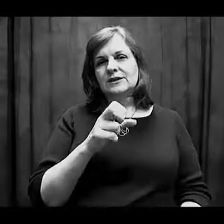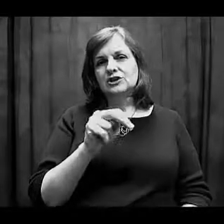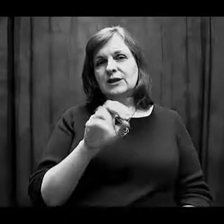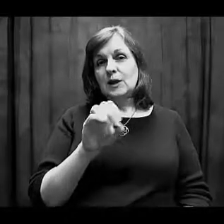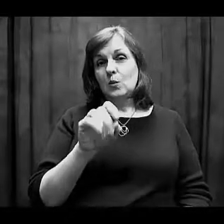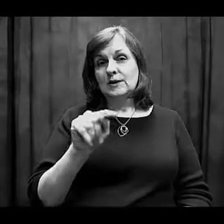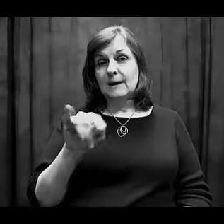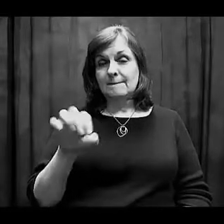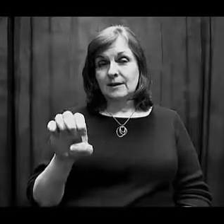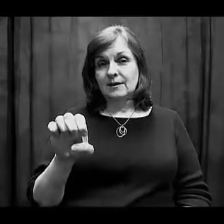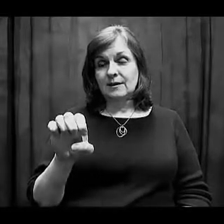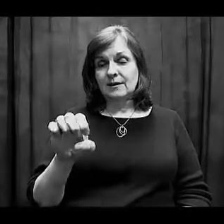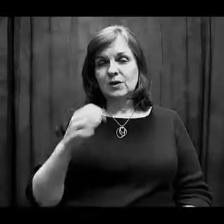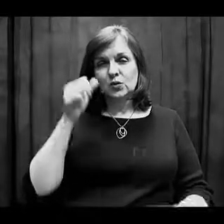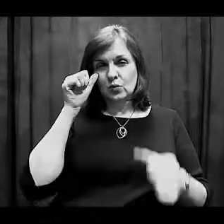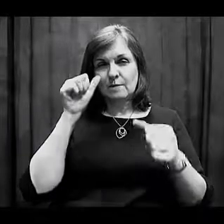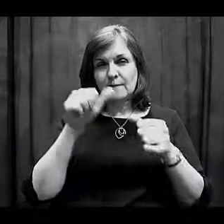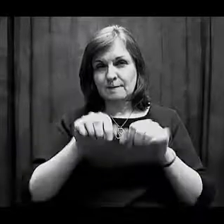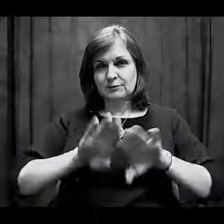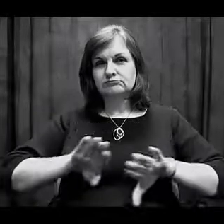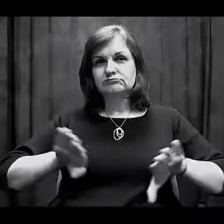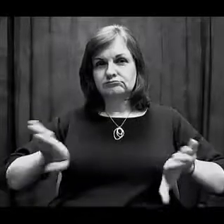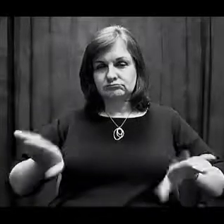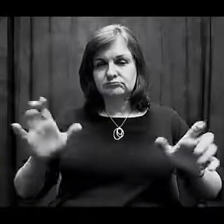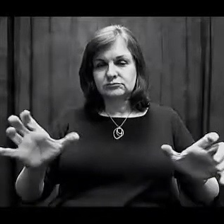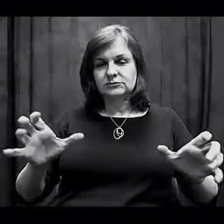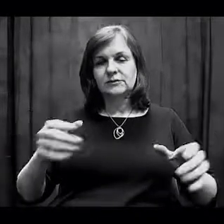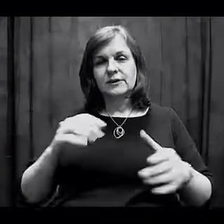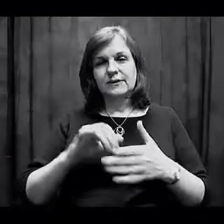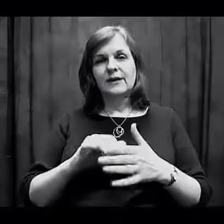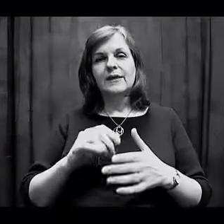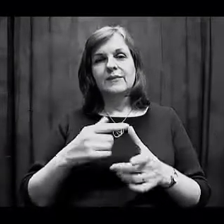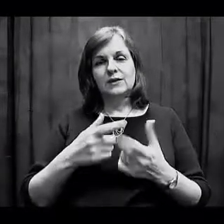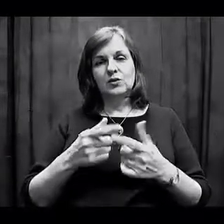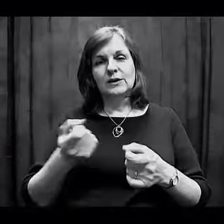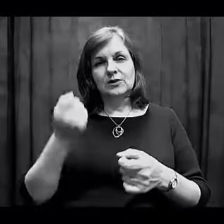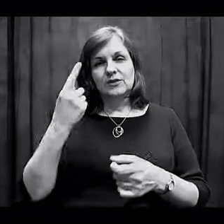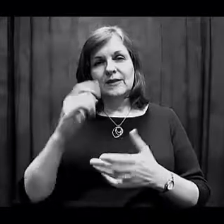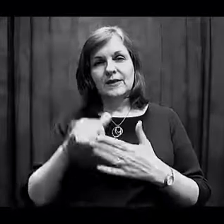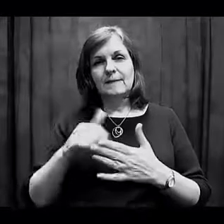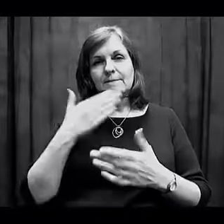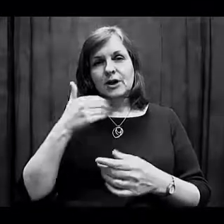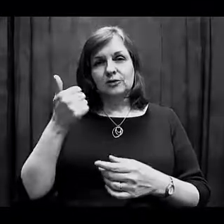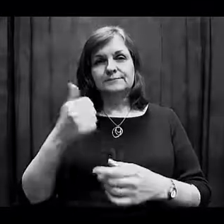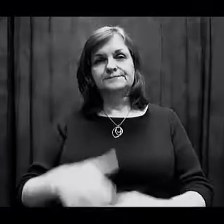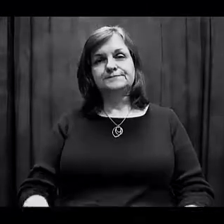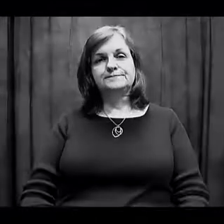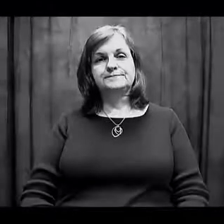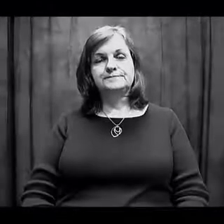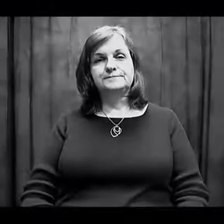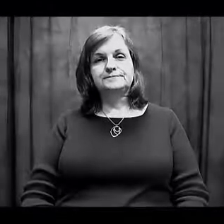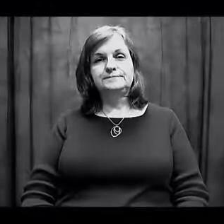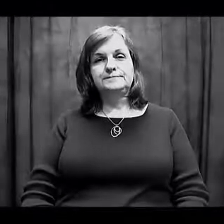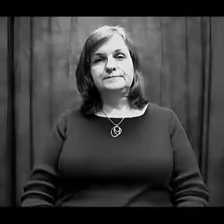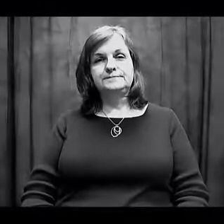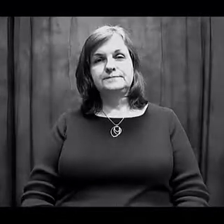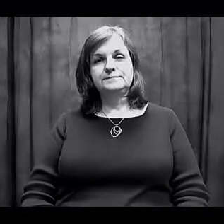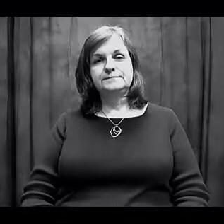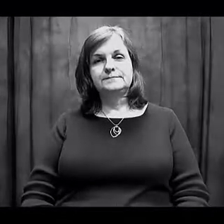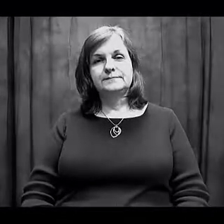make sure the kind keep that at the forefront so you can understand that more as we go